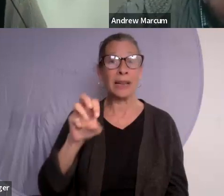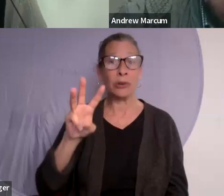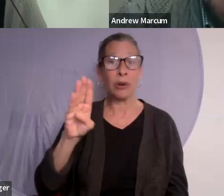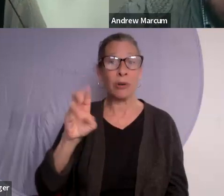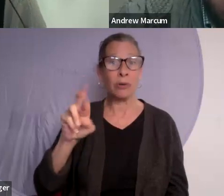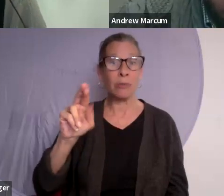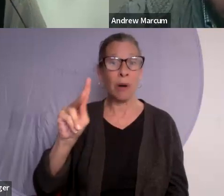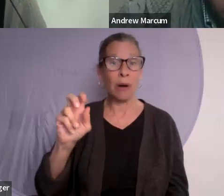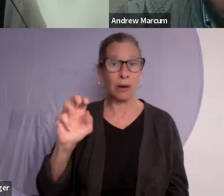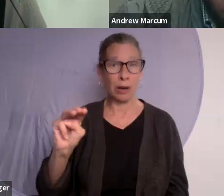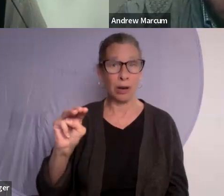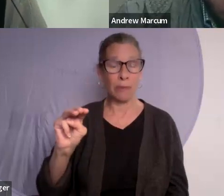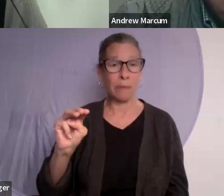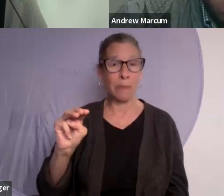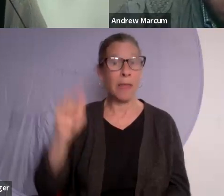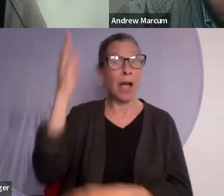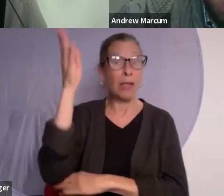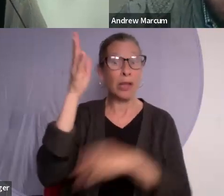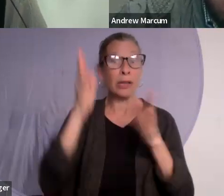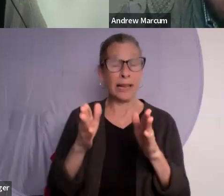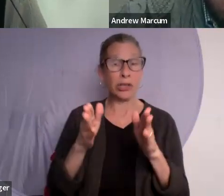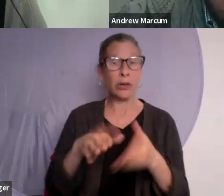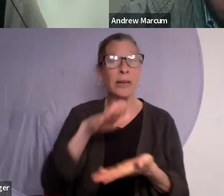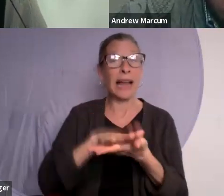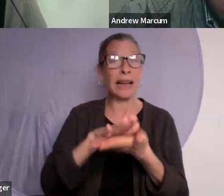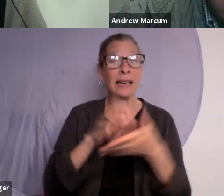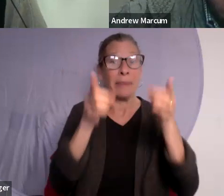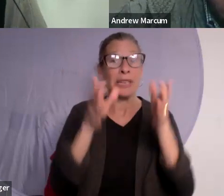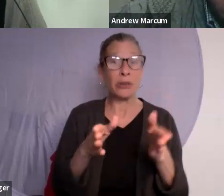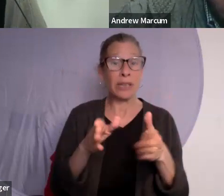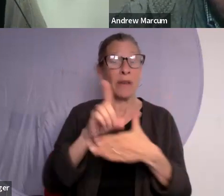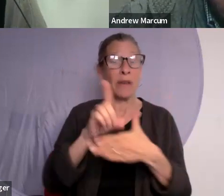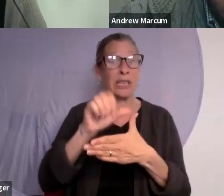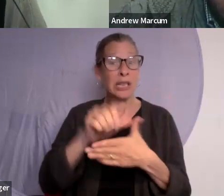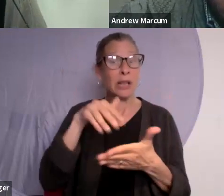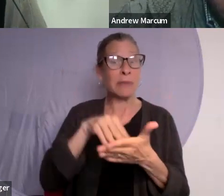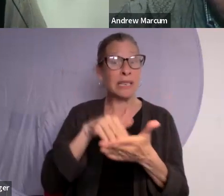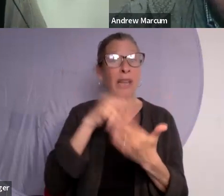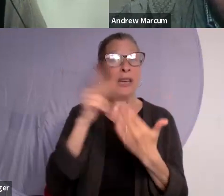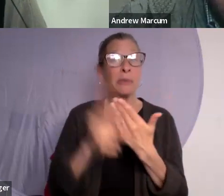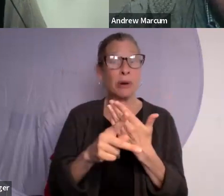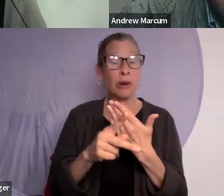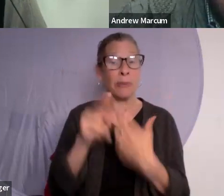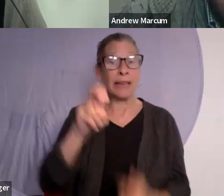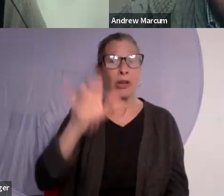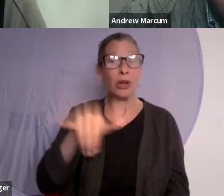the distinguished lecturer, and academic director for the Disability Studies program at the CUNY School of Professional